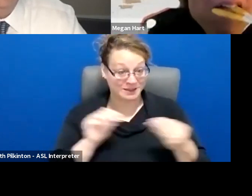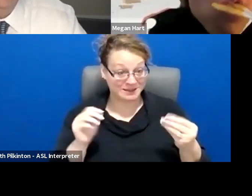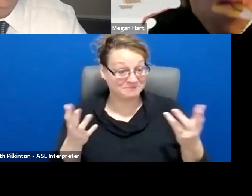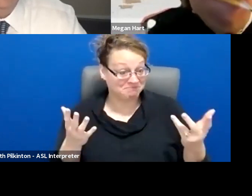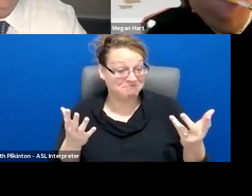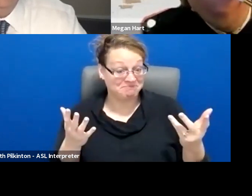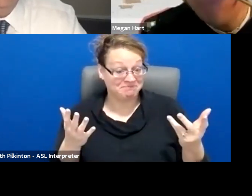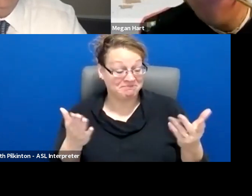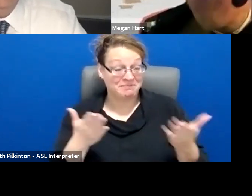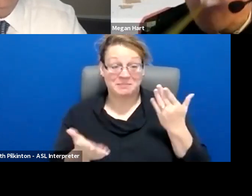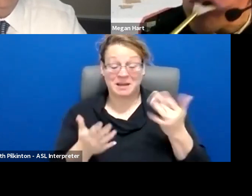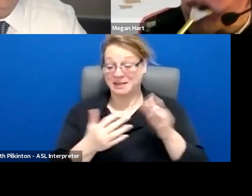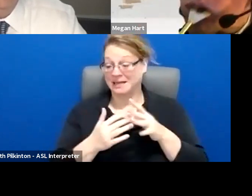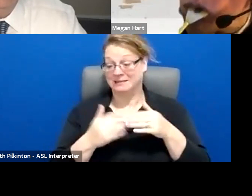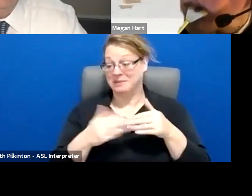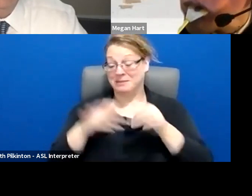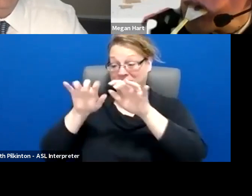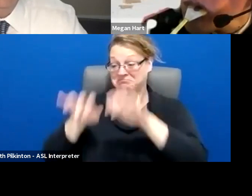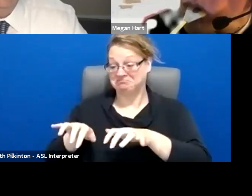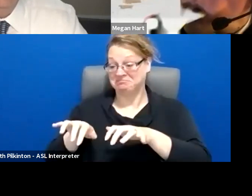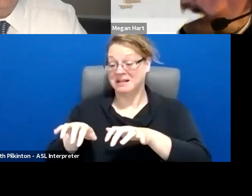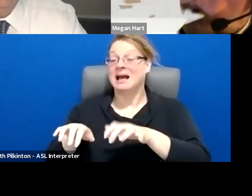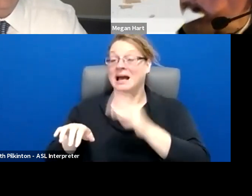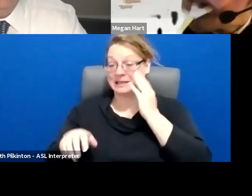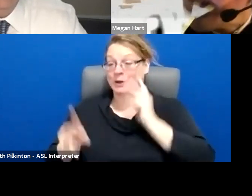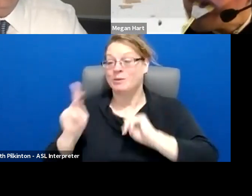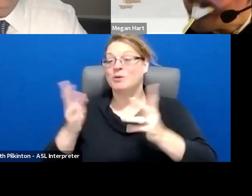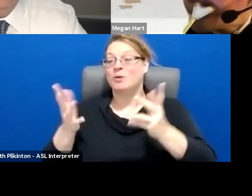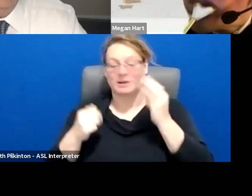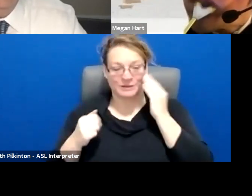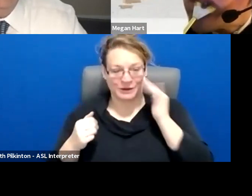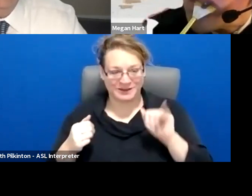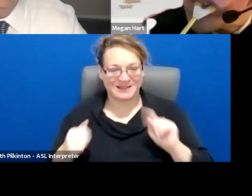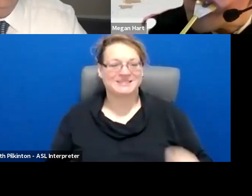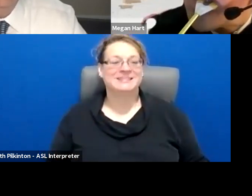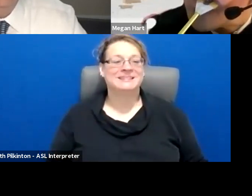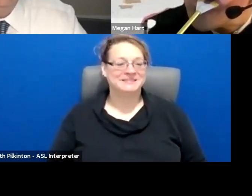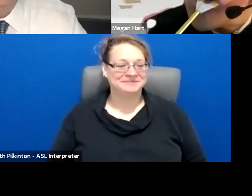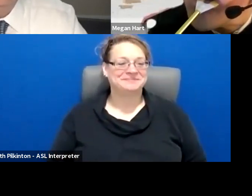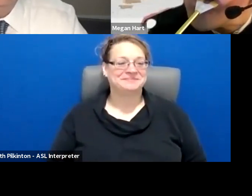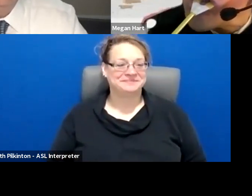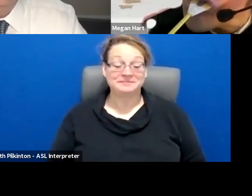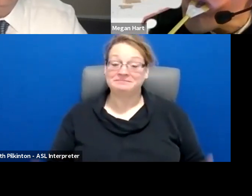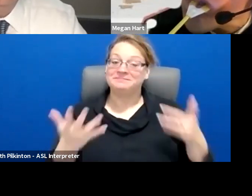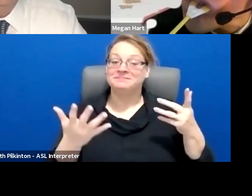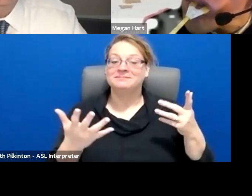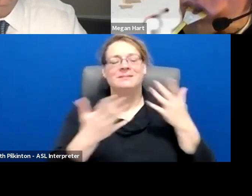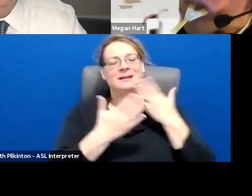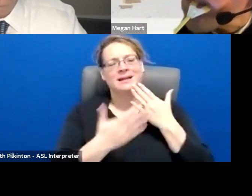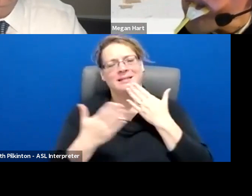Maybe next time because I know we are planning to continue this. That's my teaser.